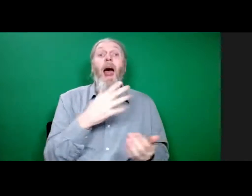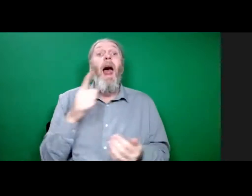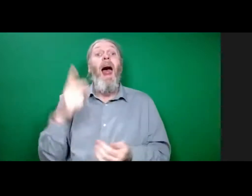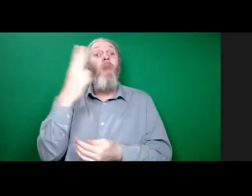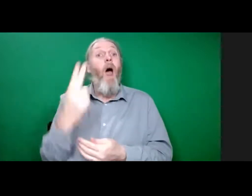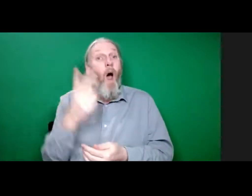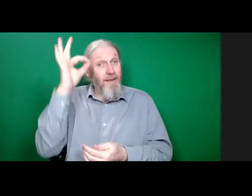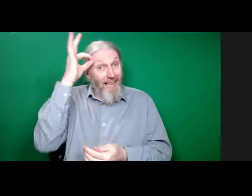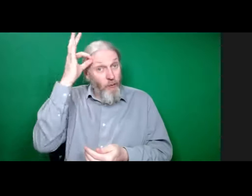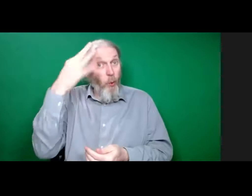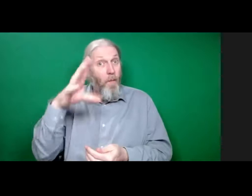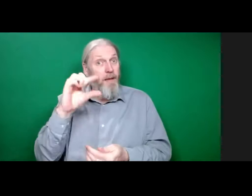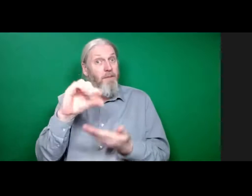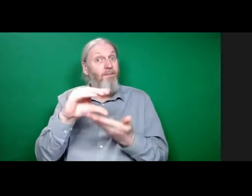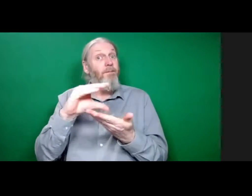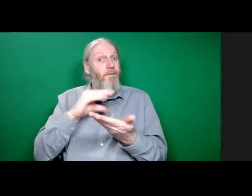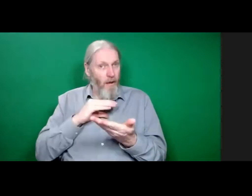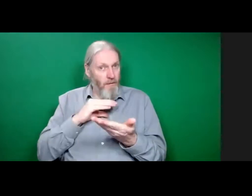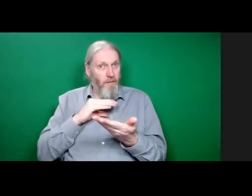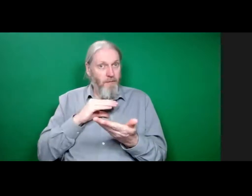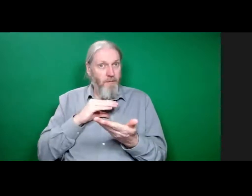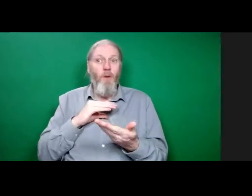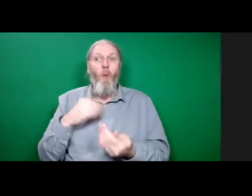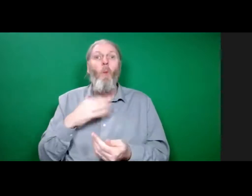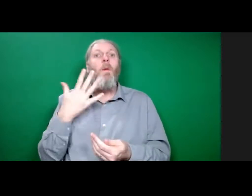What is really exciting is this all really started, the